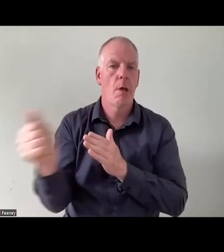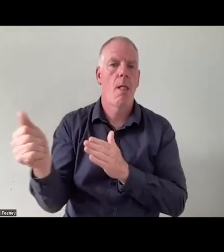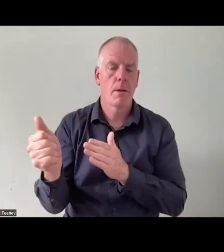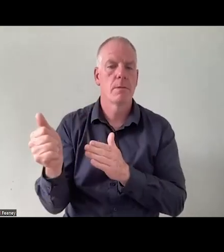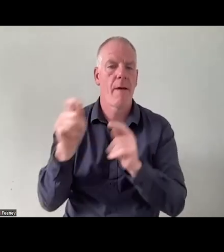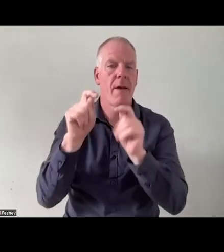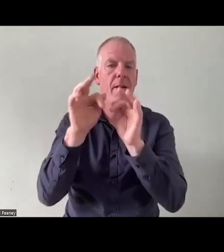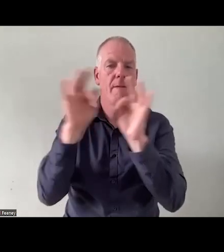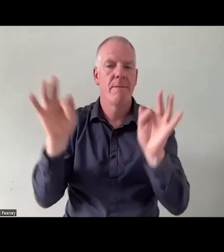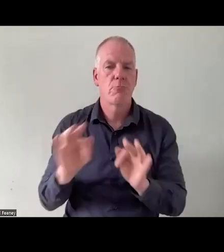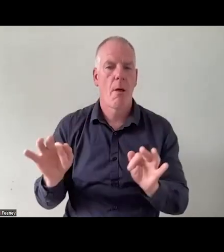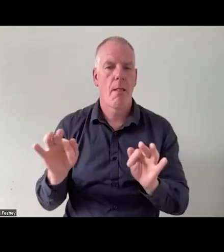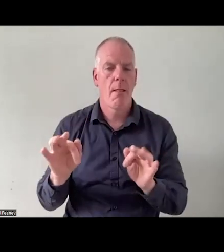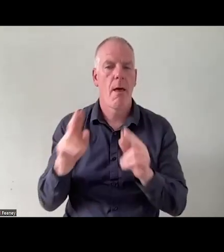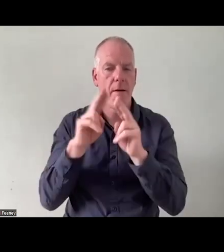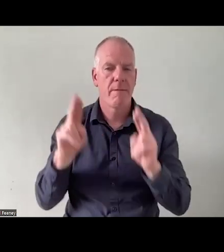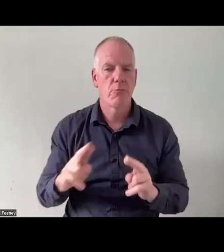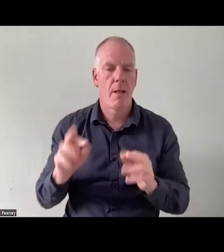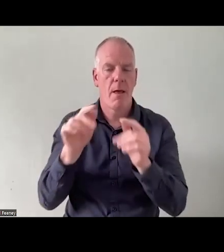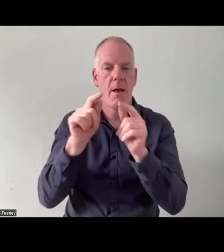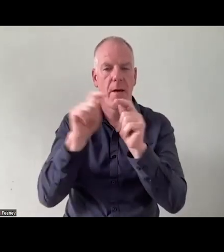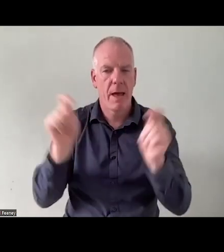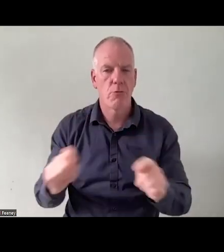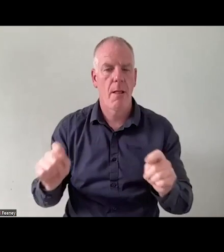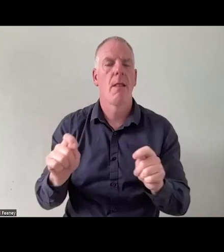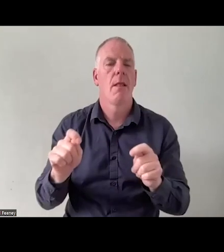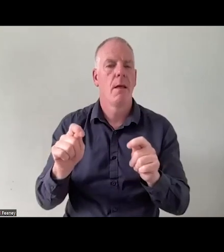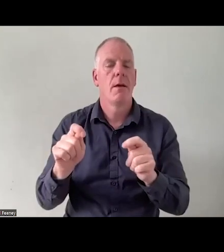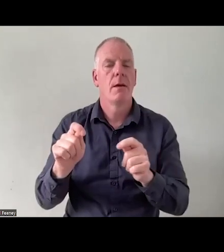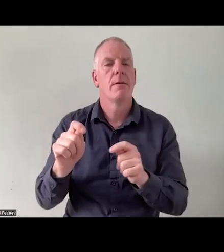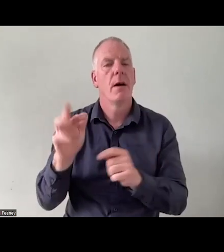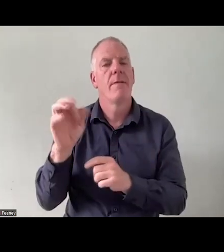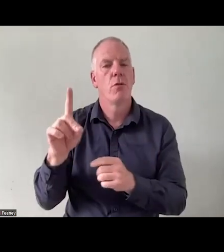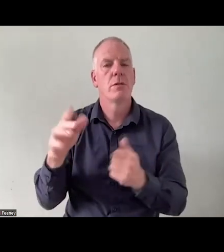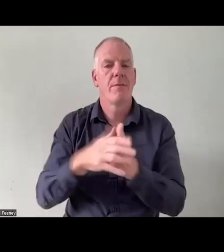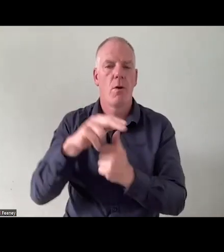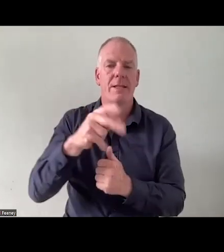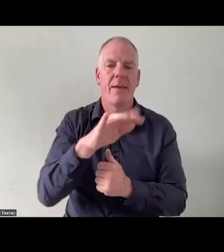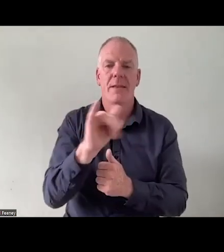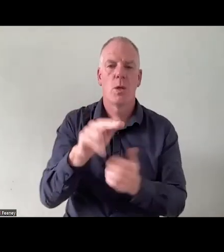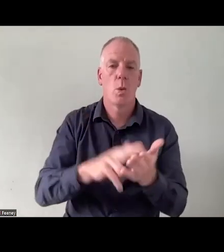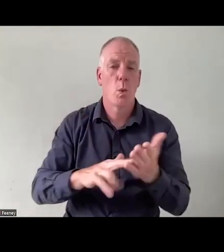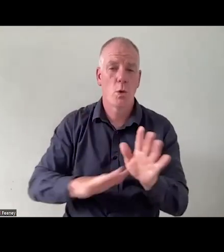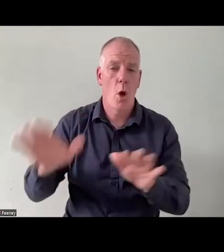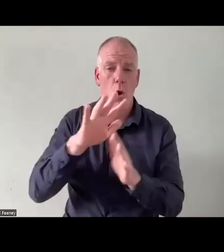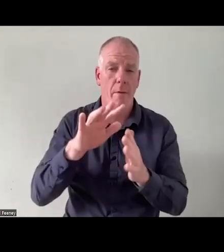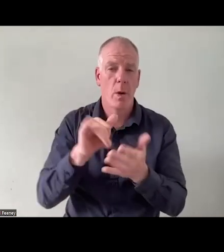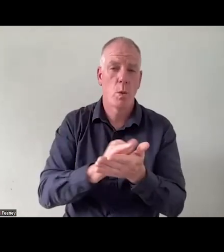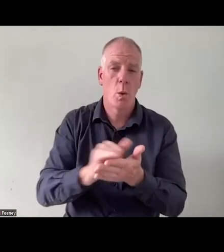in order to amplify NaviLens use across the city of New York and the state. This is all a starting process, this is a big project,